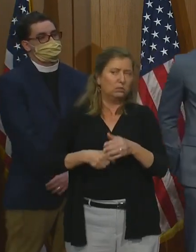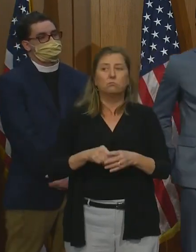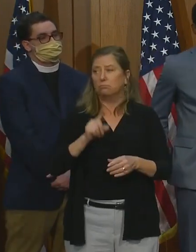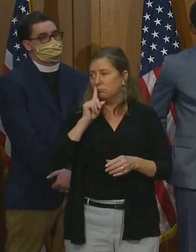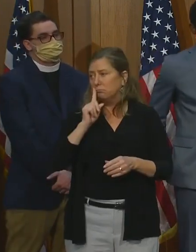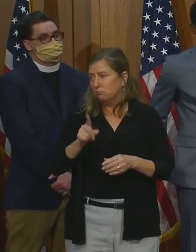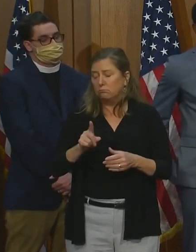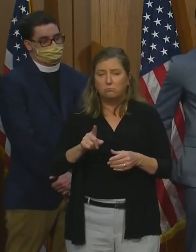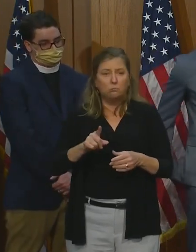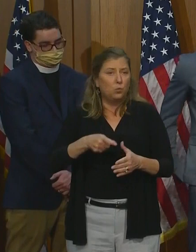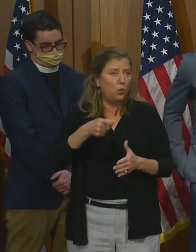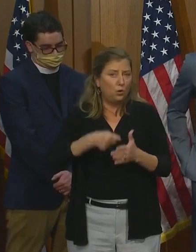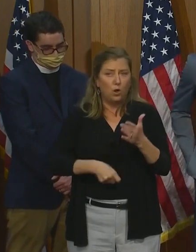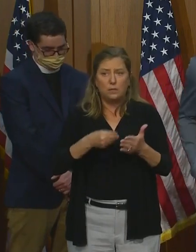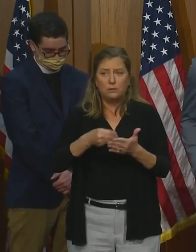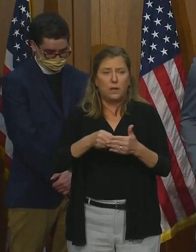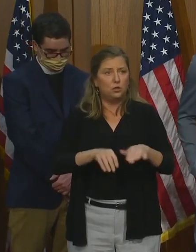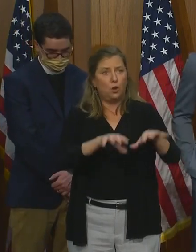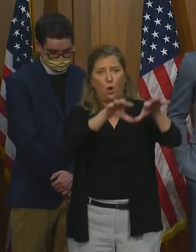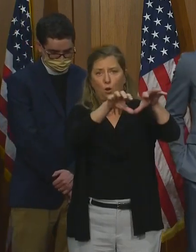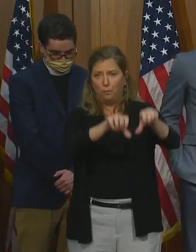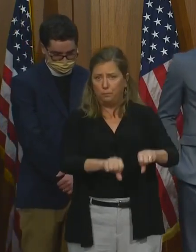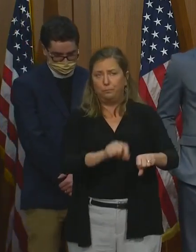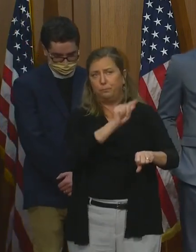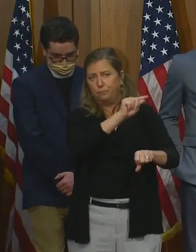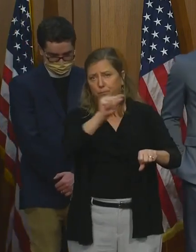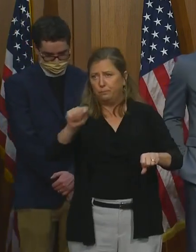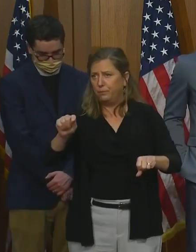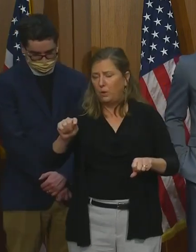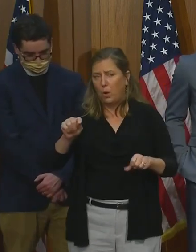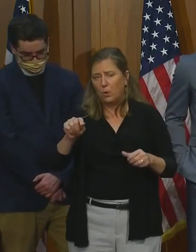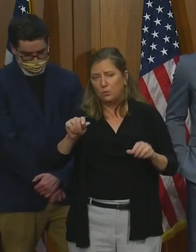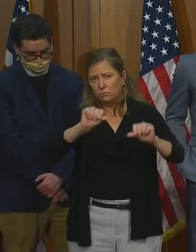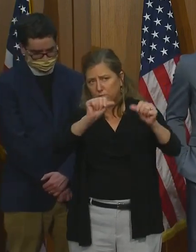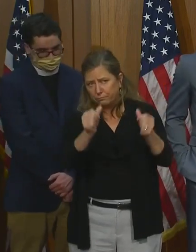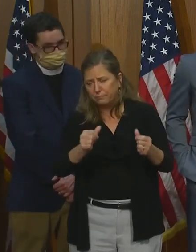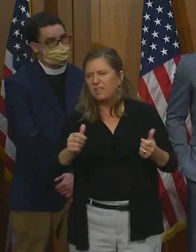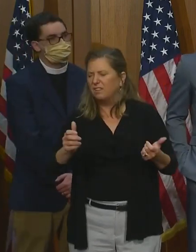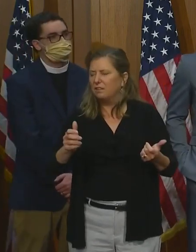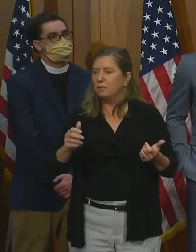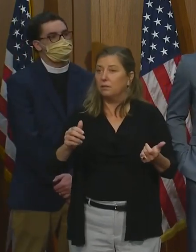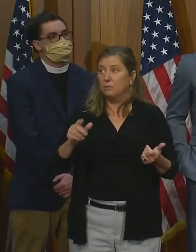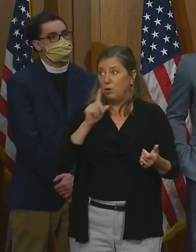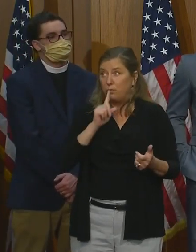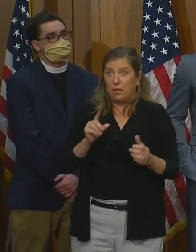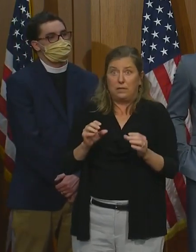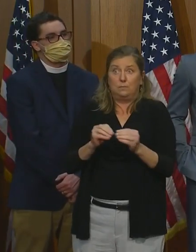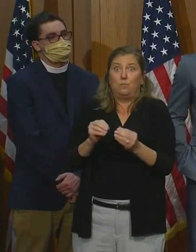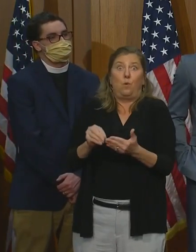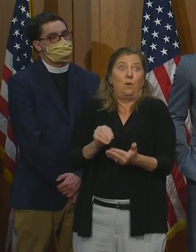AND WHILE THERE WILL BE- AND EXPENSE TO OF REMOVING- THESE